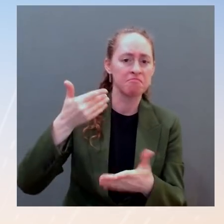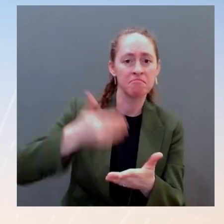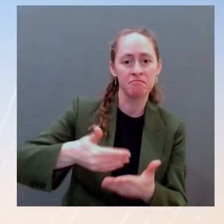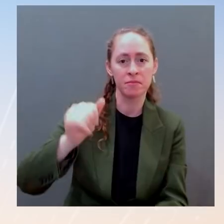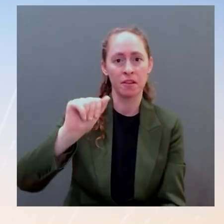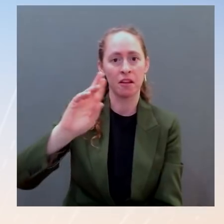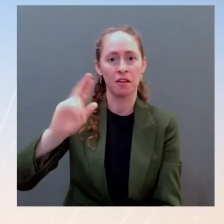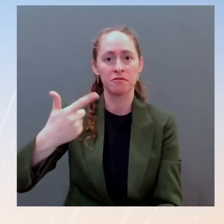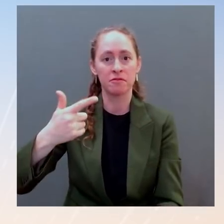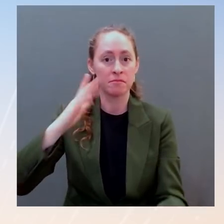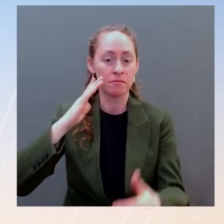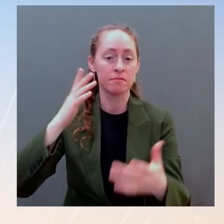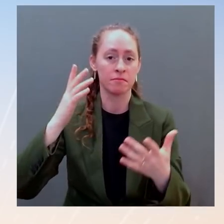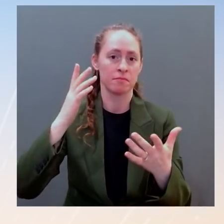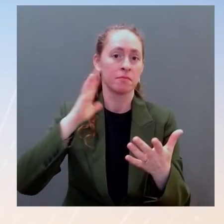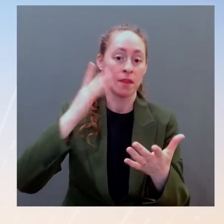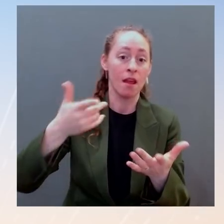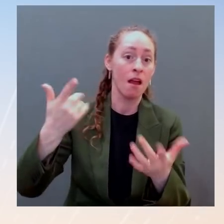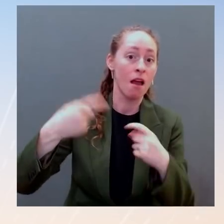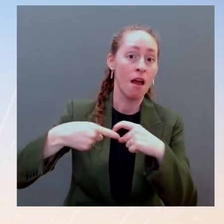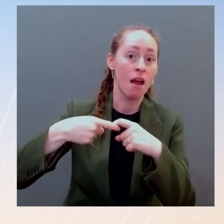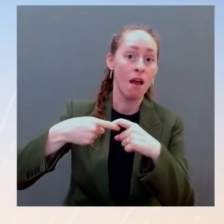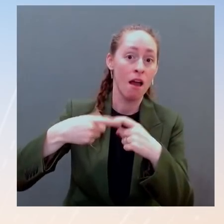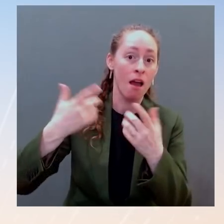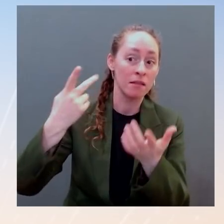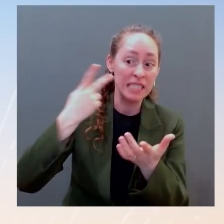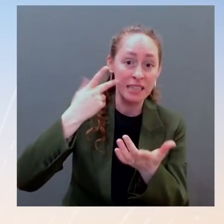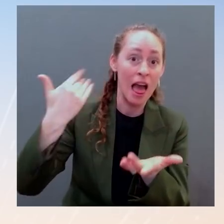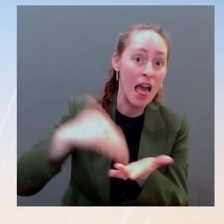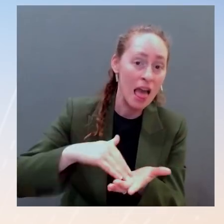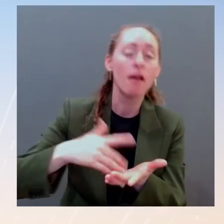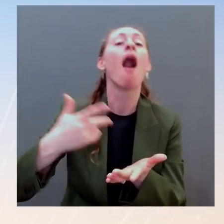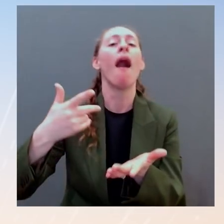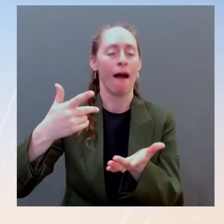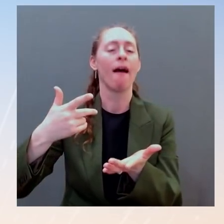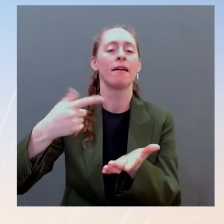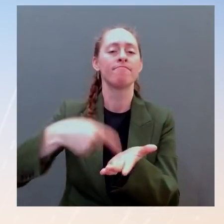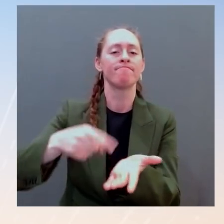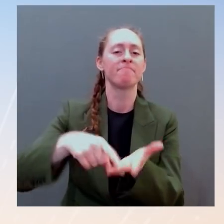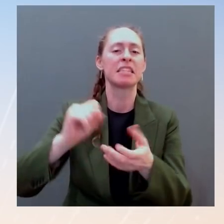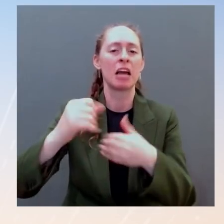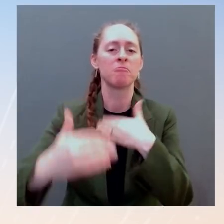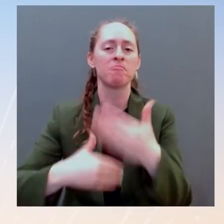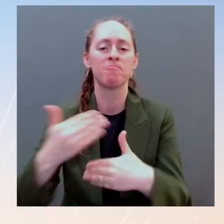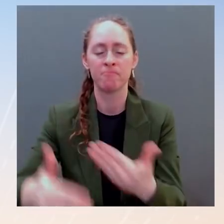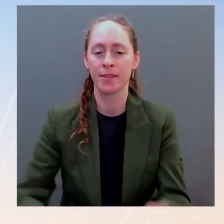She said that it was "an issue of racial equity." Does the White House view this as a racial equity issue?